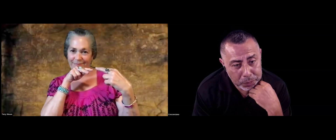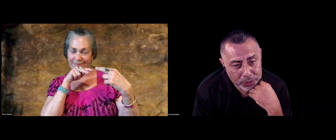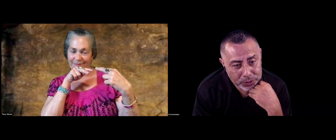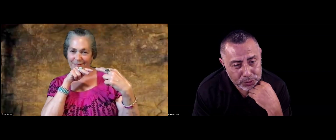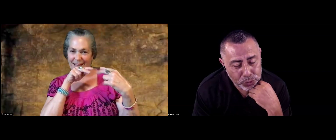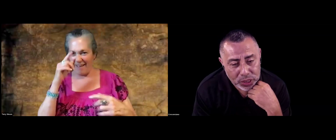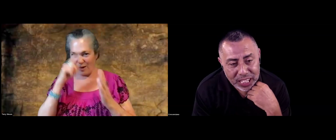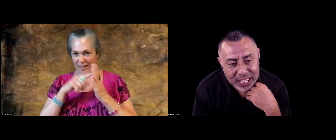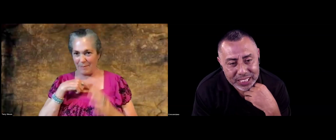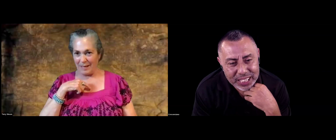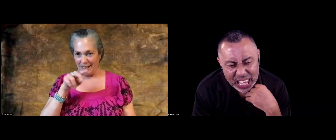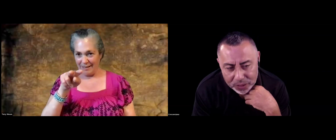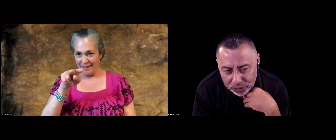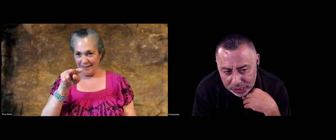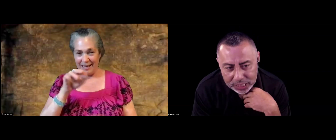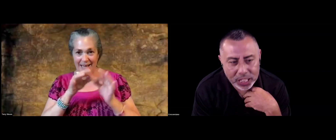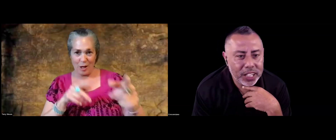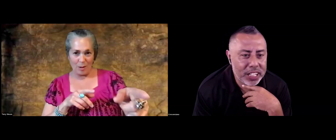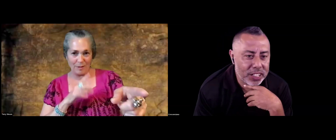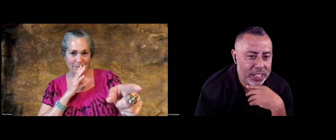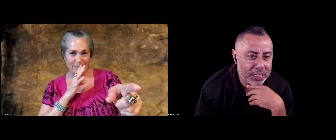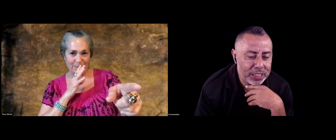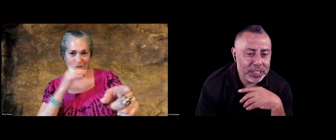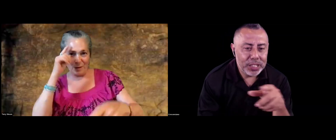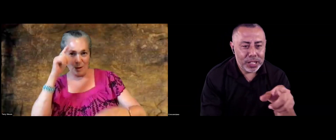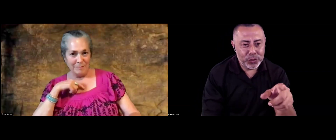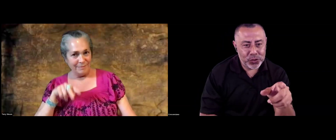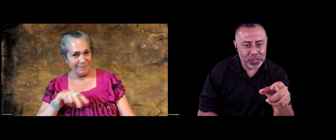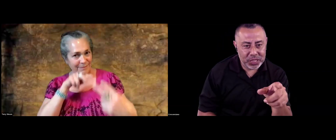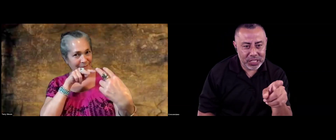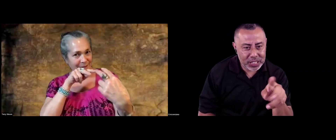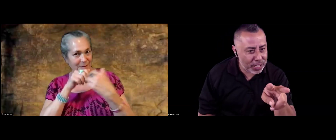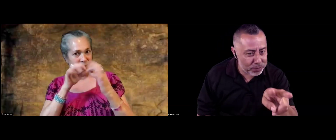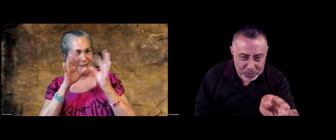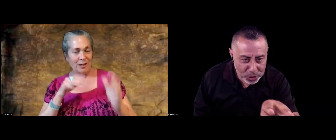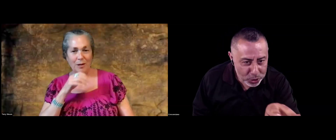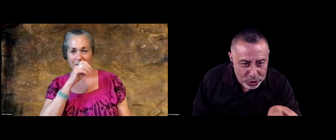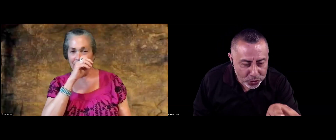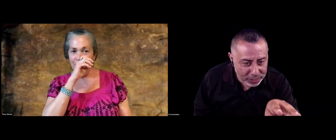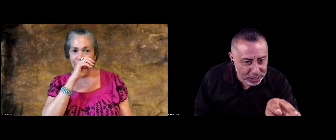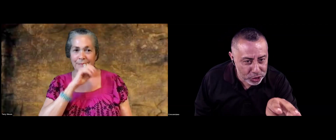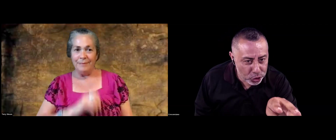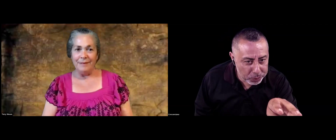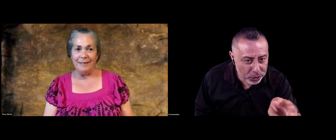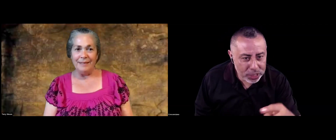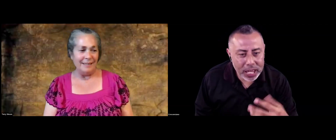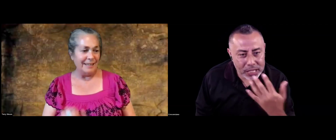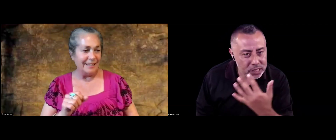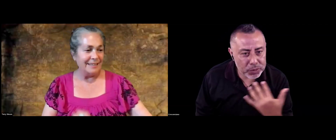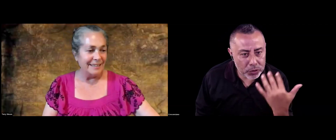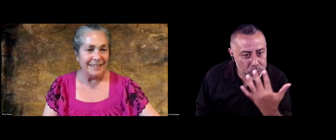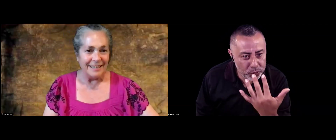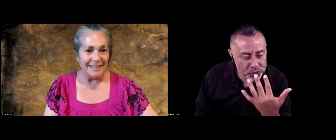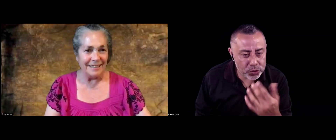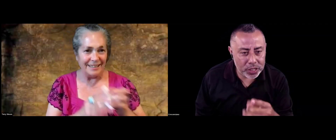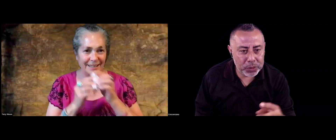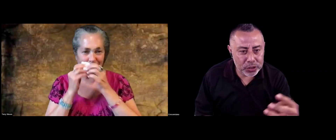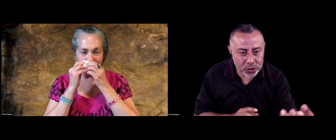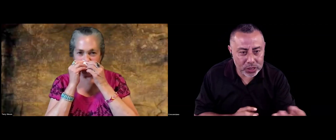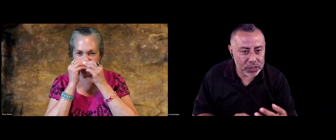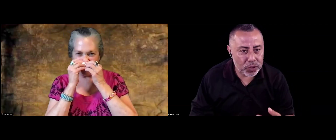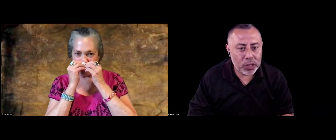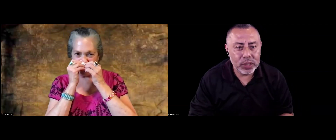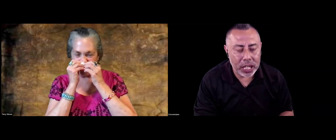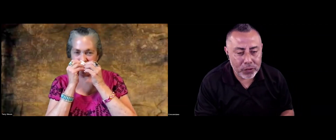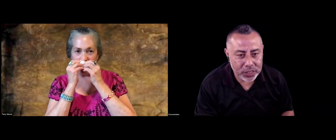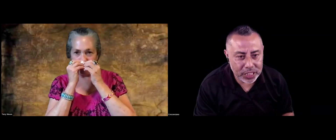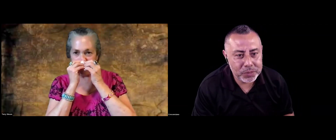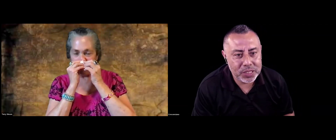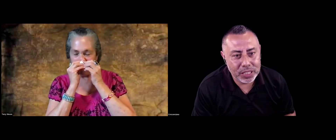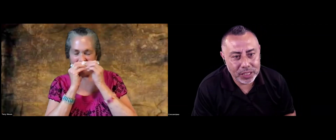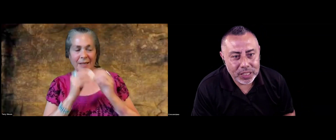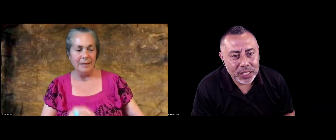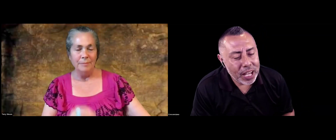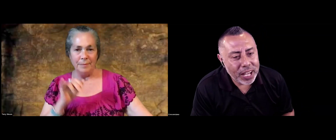Deaf people rely heavily on icon fact. If you see me, I am. Tracking the interpreter as his mouse moves so I can make sure that he's following everything I'm saying.